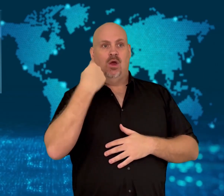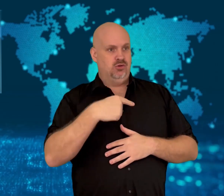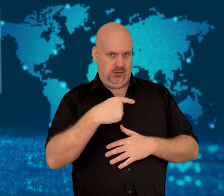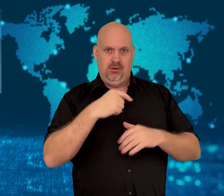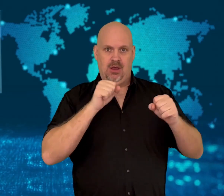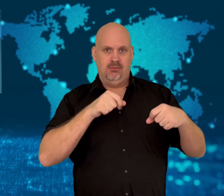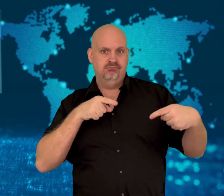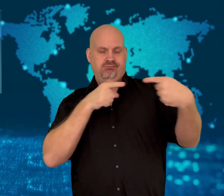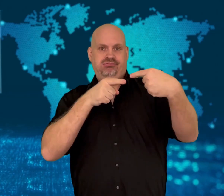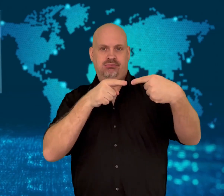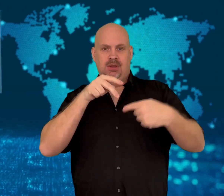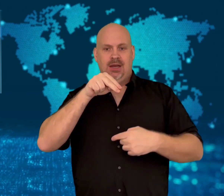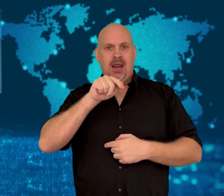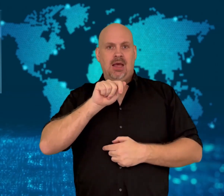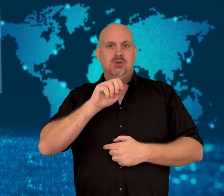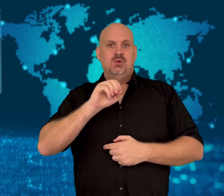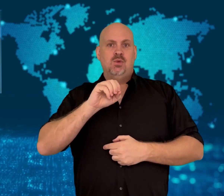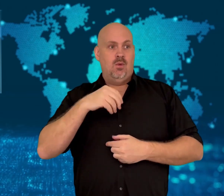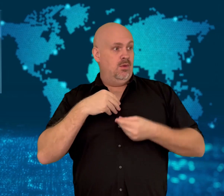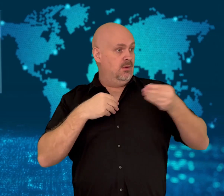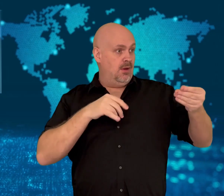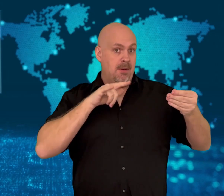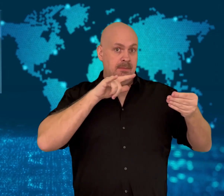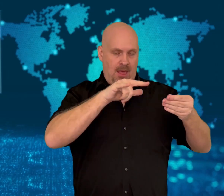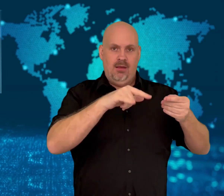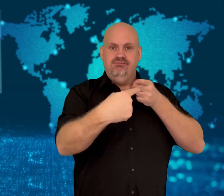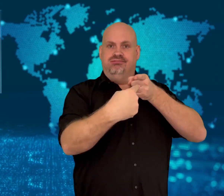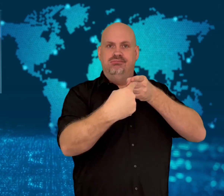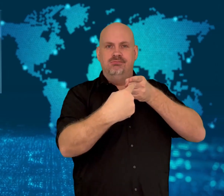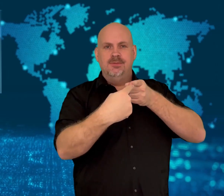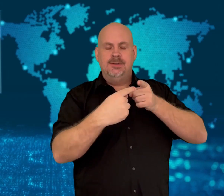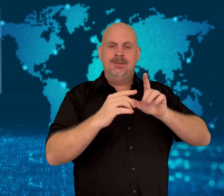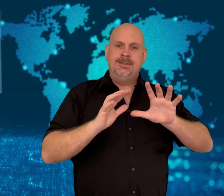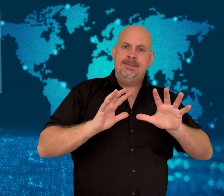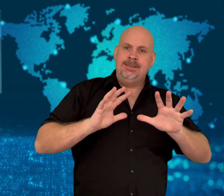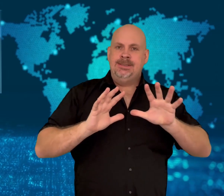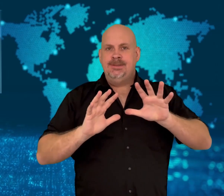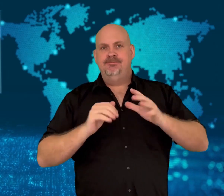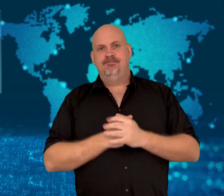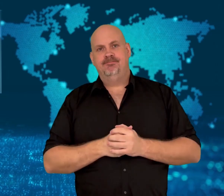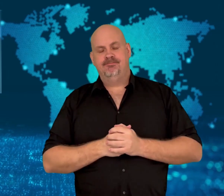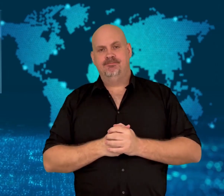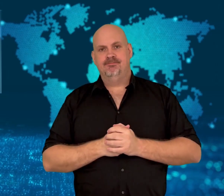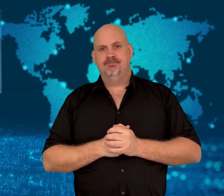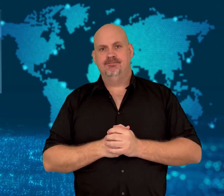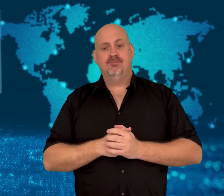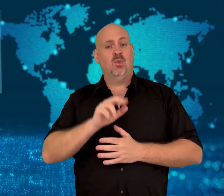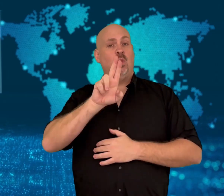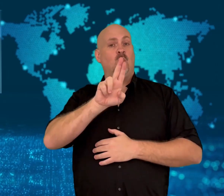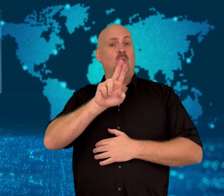The move could pull the ally group into war against Russia.